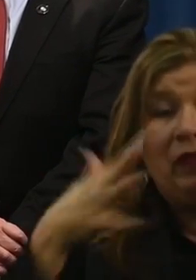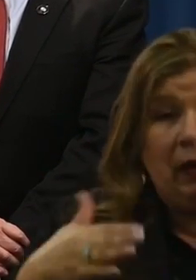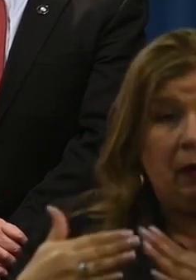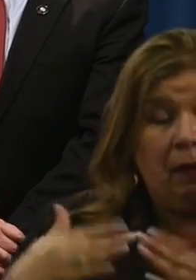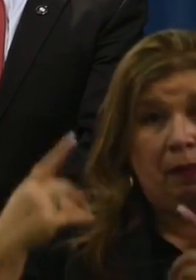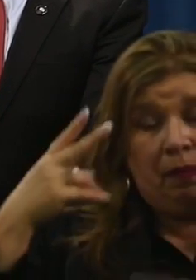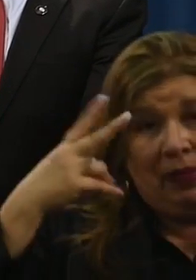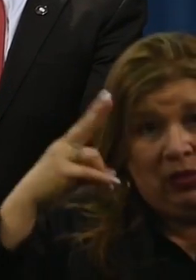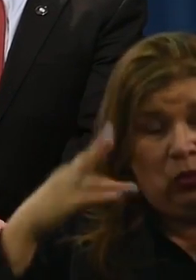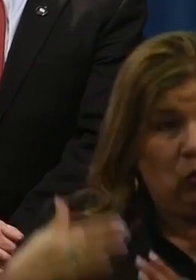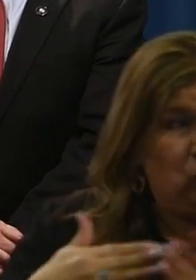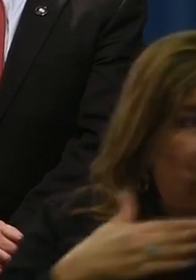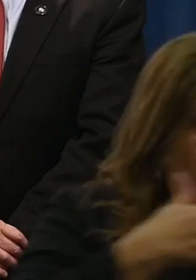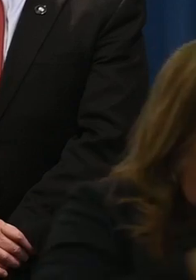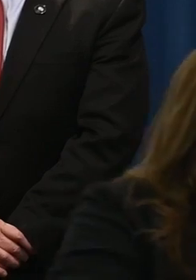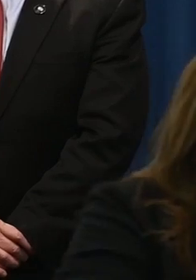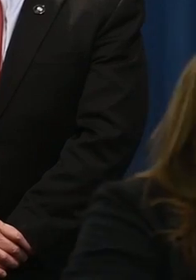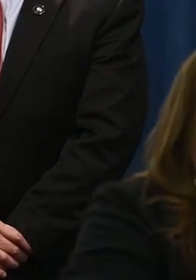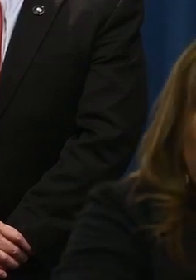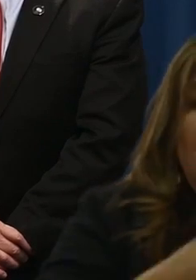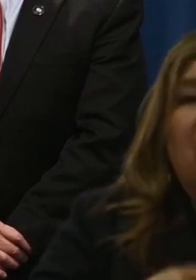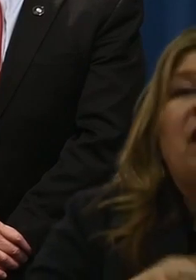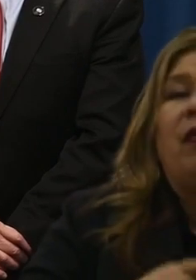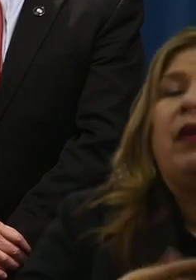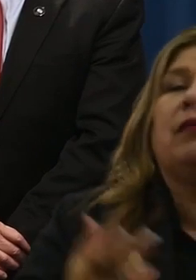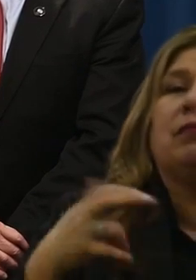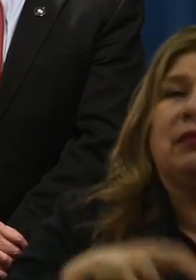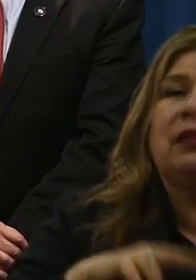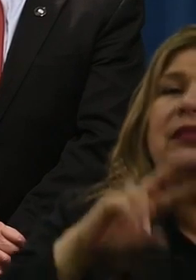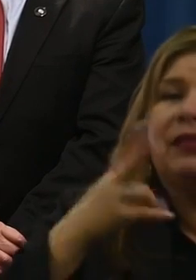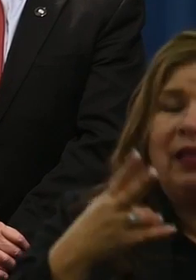made their way on to the second cruise into Hawaii.